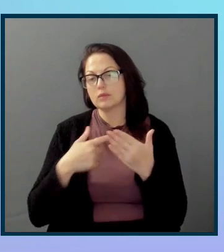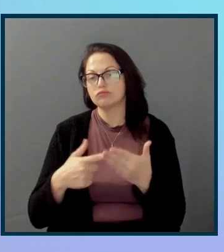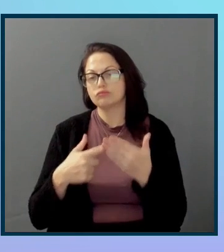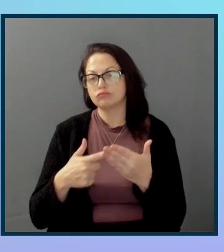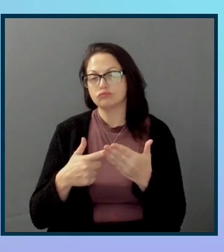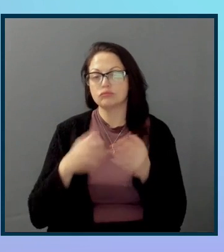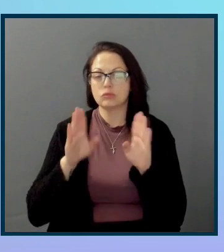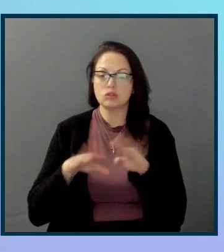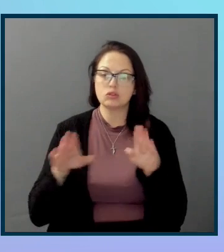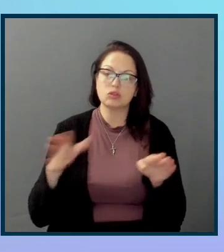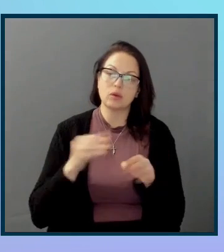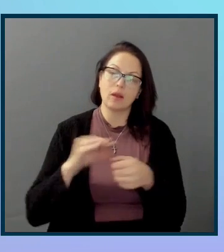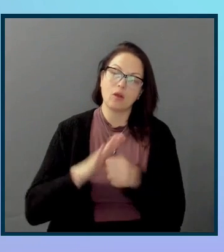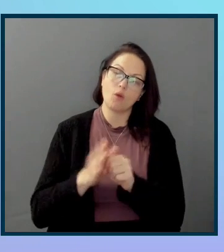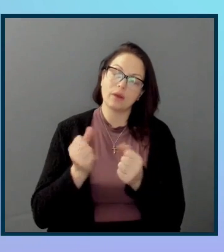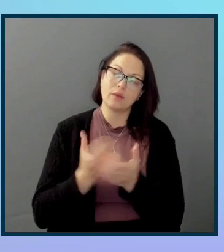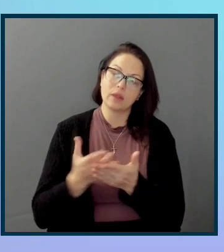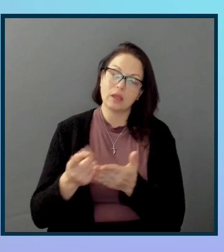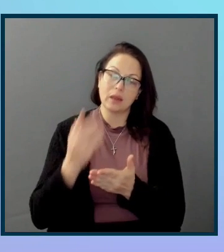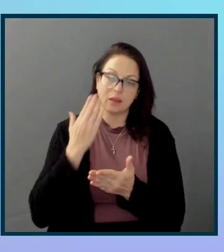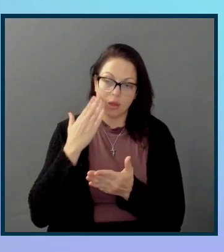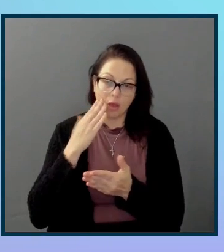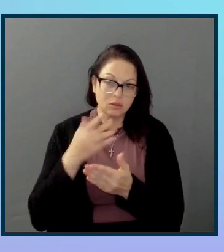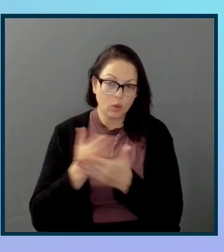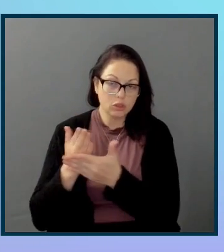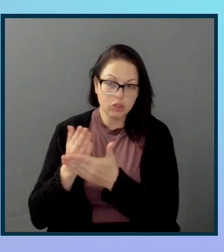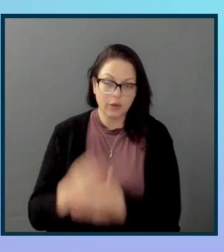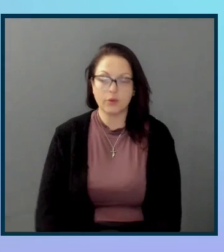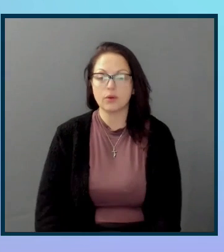and COVID, and everything. Do you have any thoughts you wanna share on that?